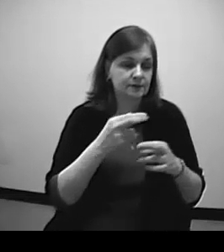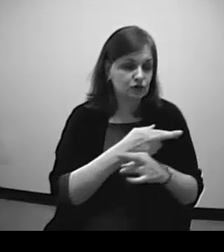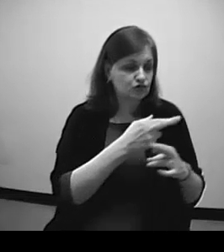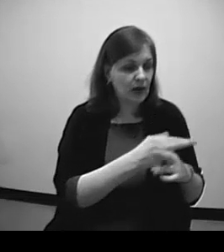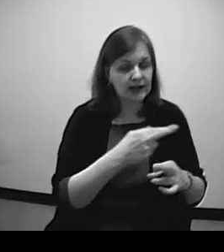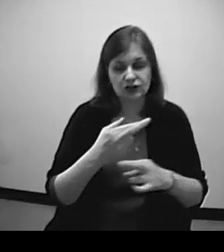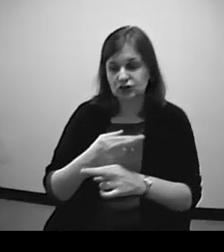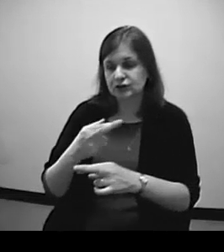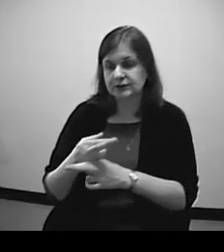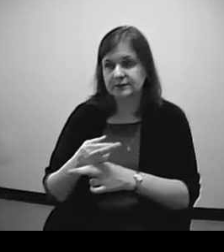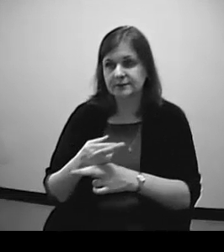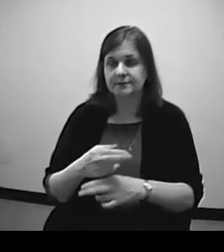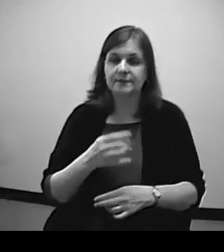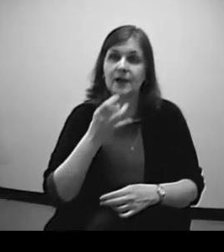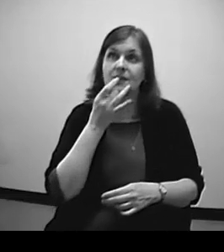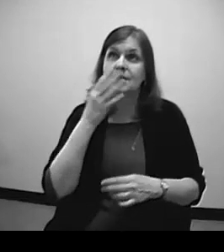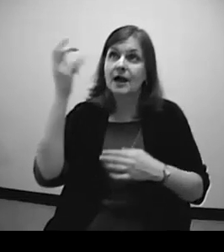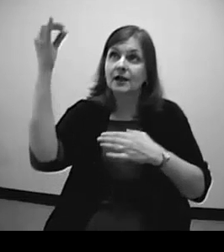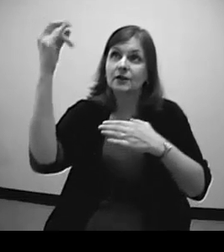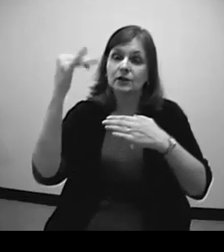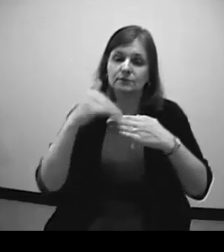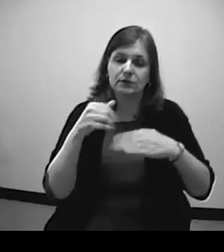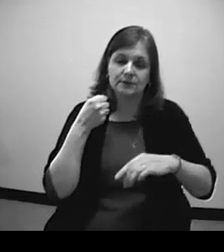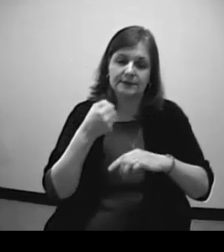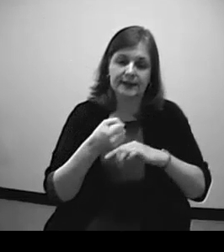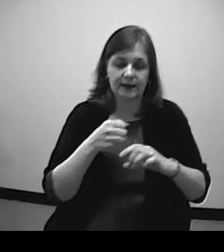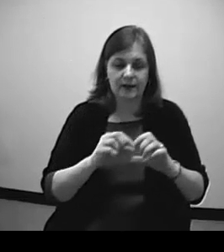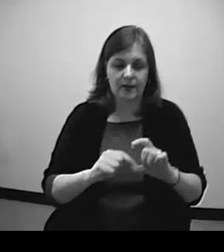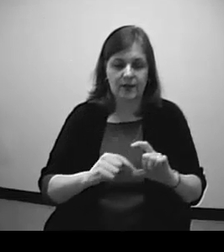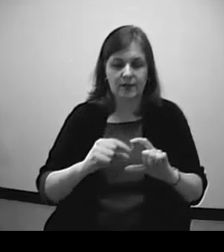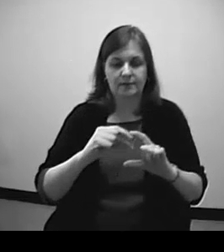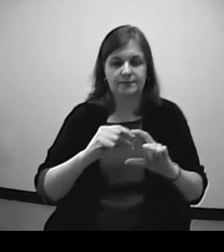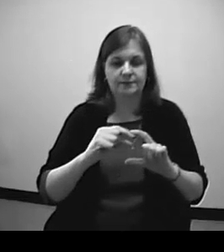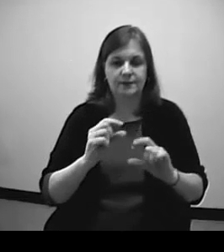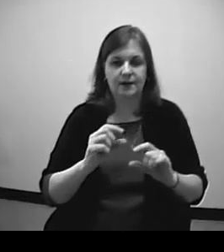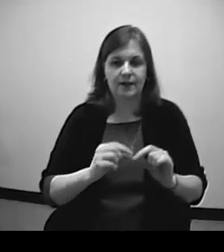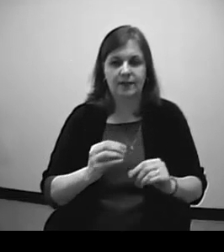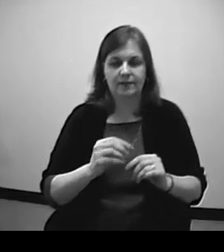the different reactions light coming in to the thylakoids